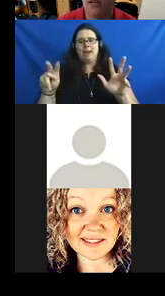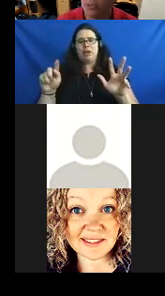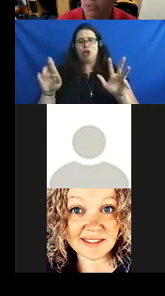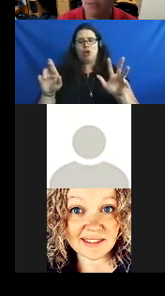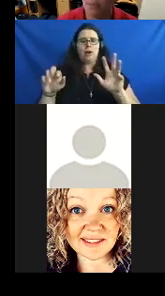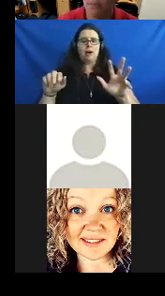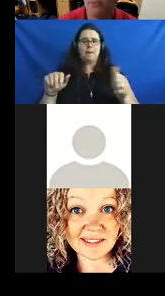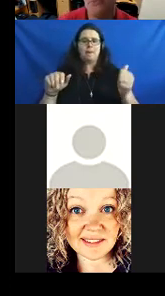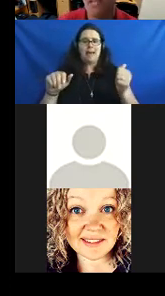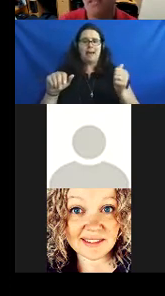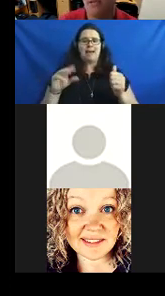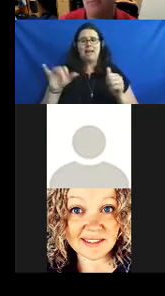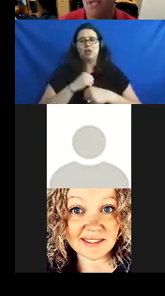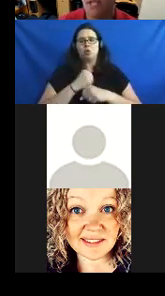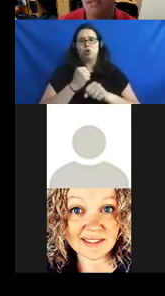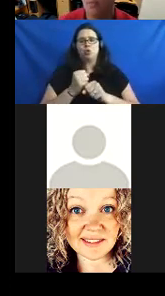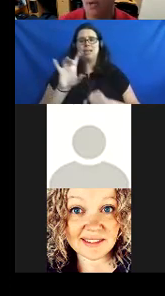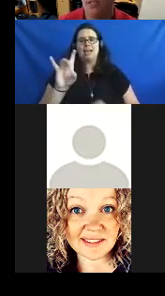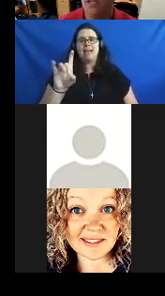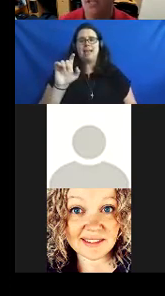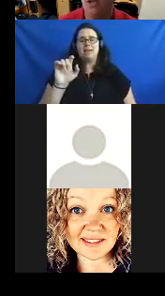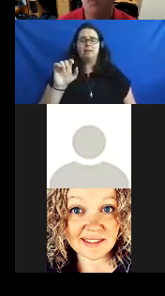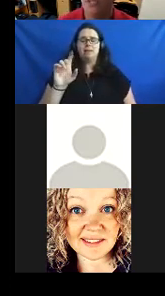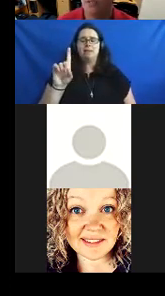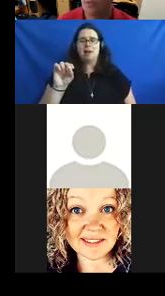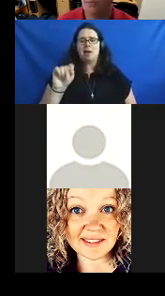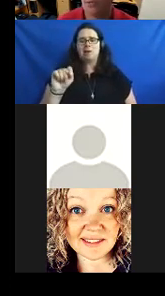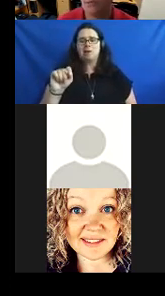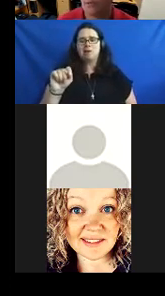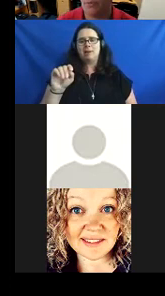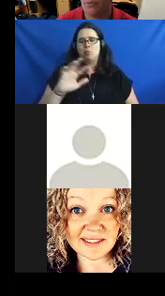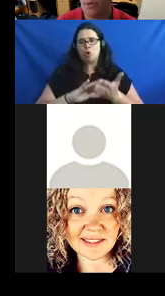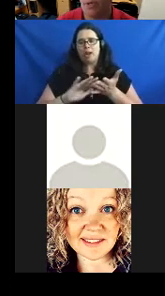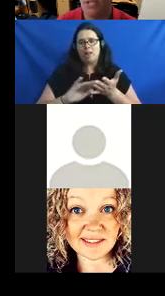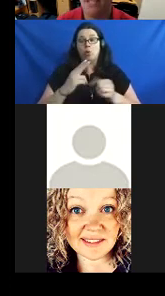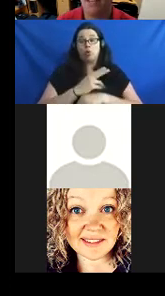AND TO PRODUCE 8-CELL BRAILLE WHICH IS WHAT WE USE FOR COMPUTER BRAILLE.